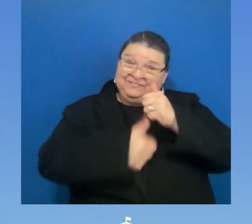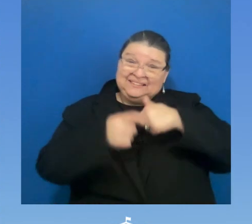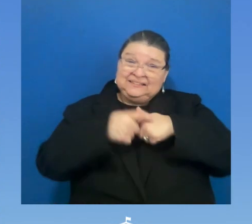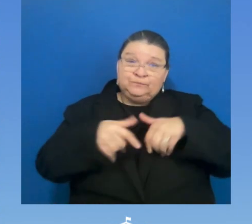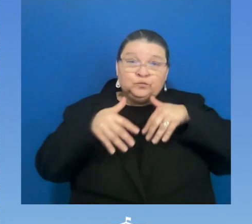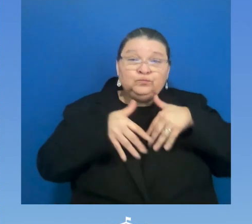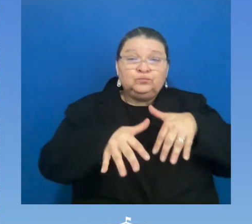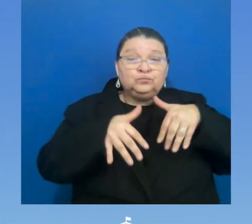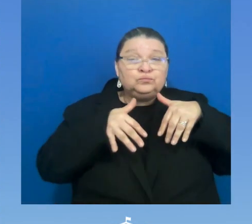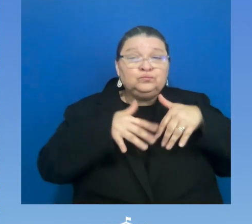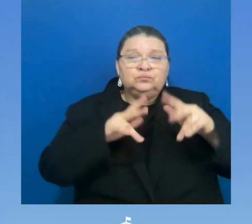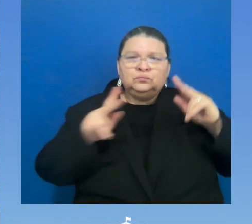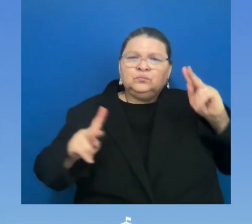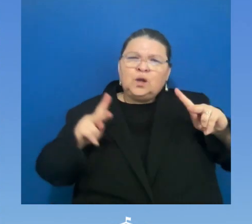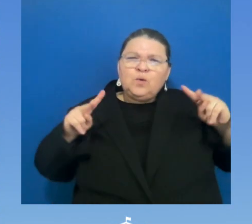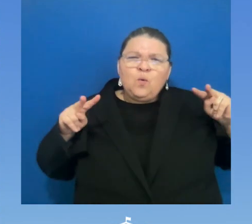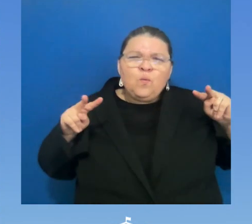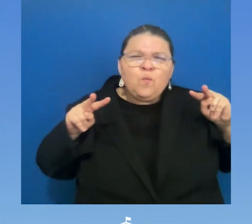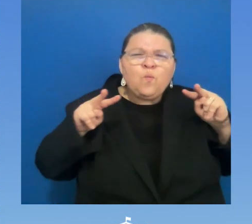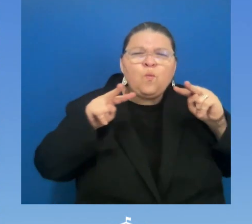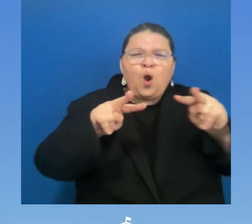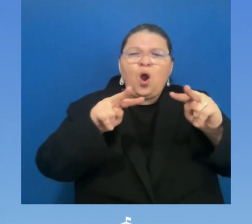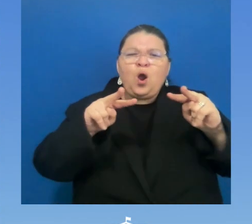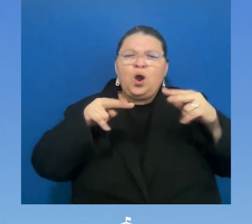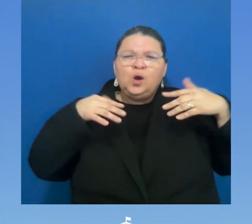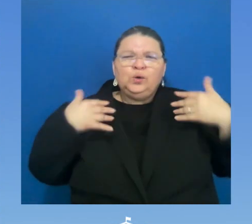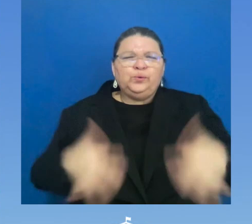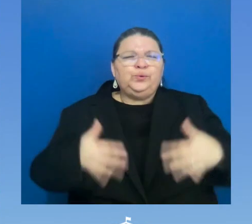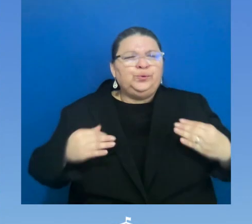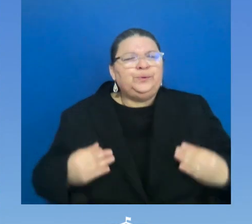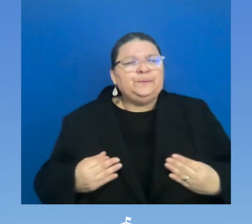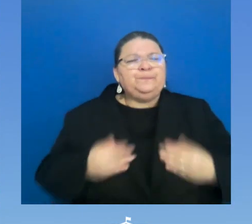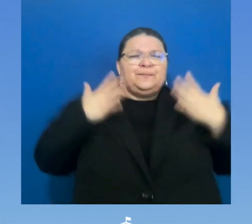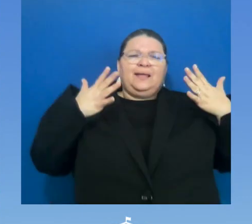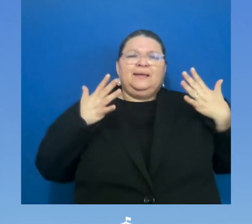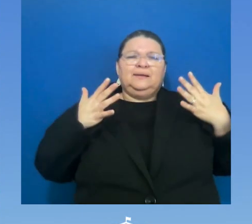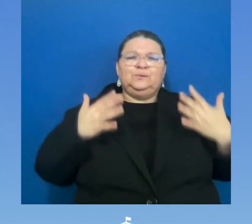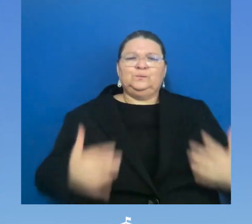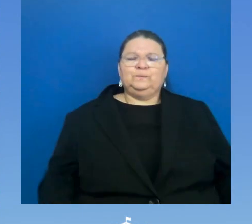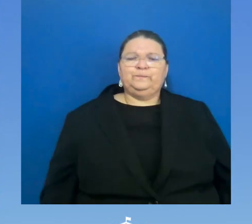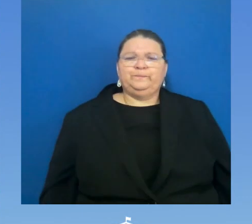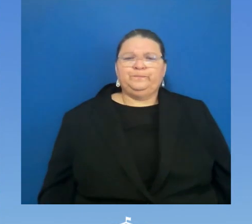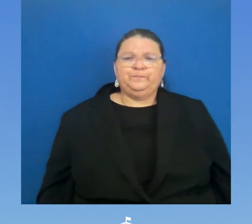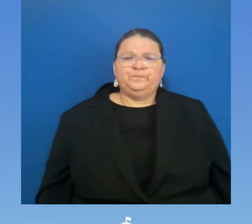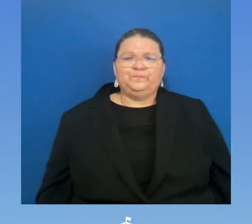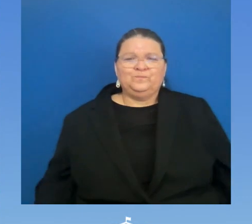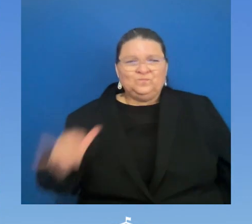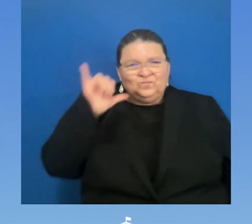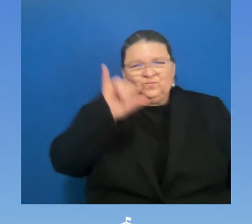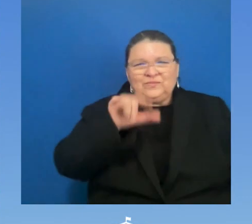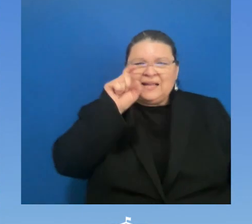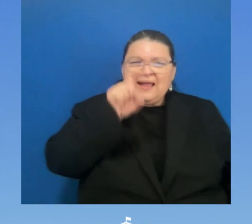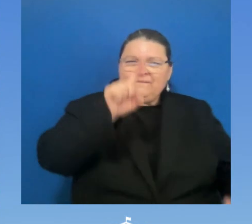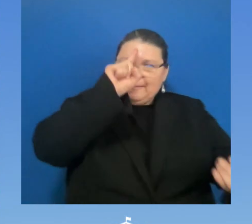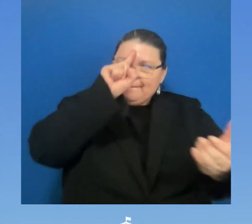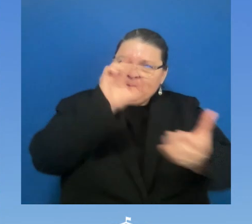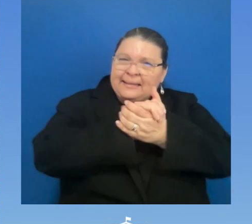And that's -- you know, it's a similar thing to have that kind of faith in yourself and your cause and to not give up.